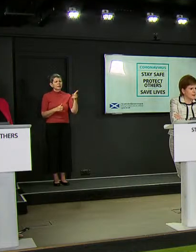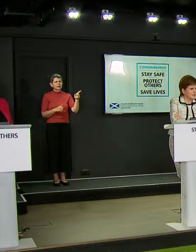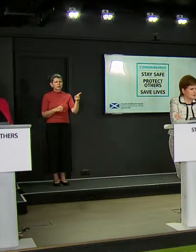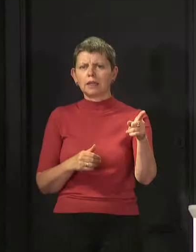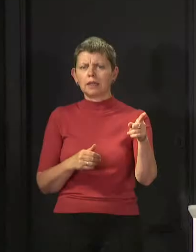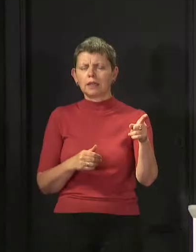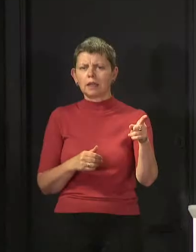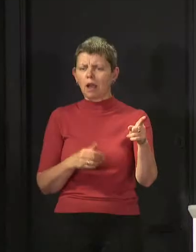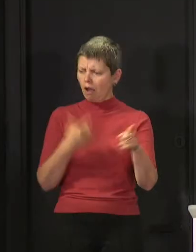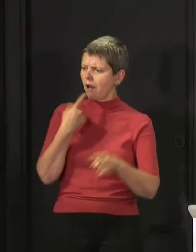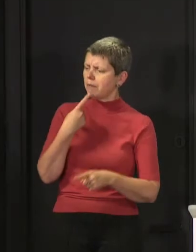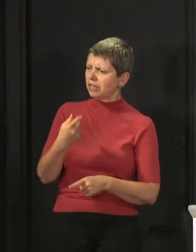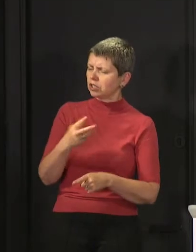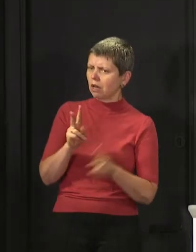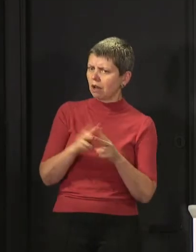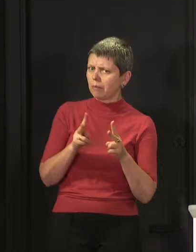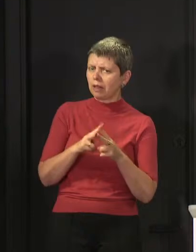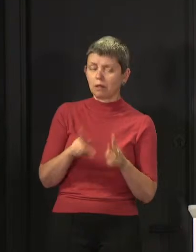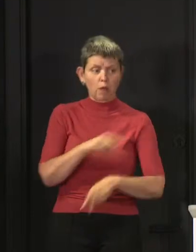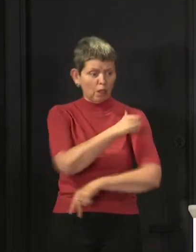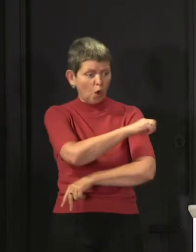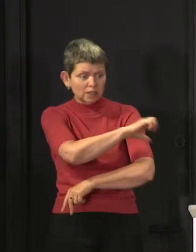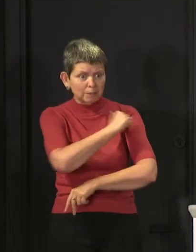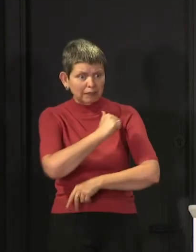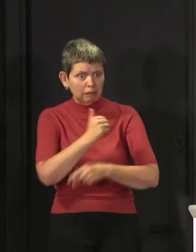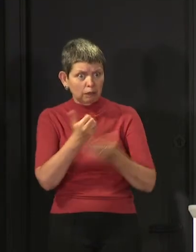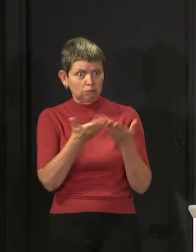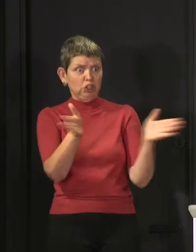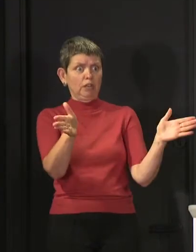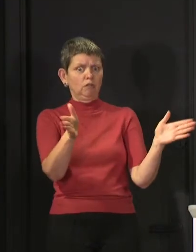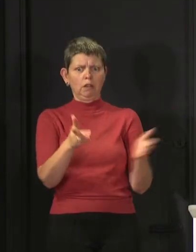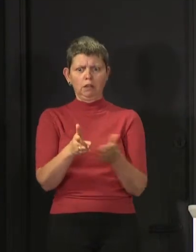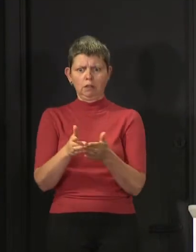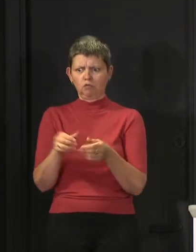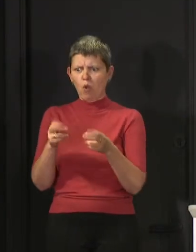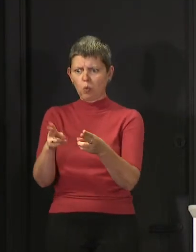You didn't. Hospital projects is a generic thing. Road building projects is generic.